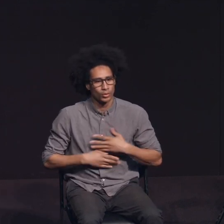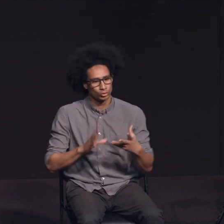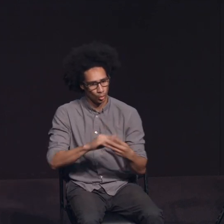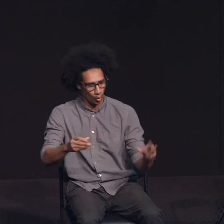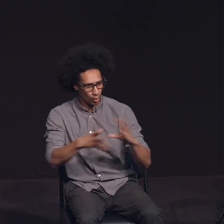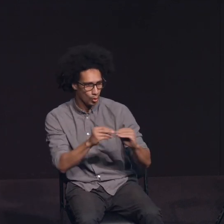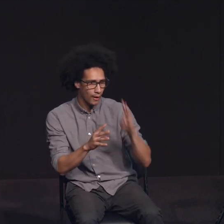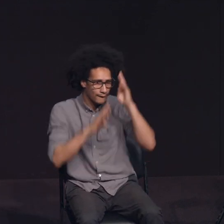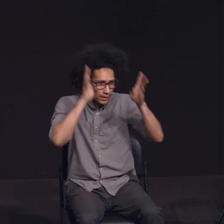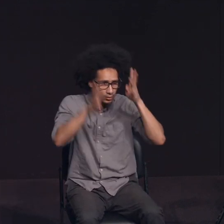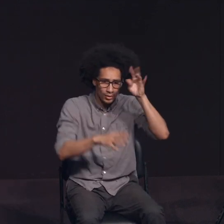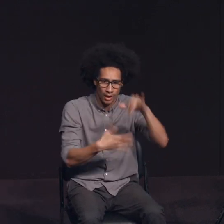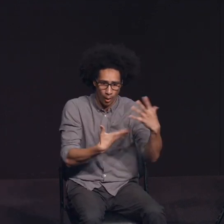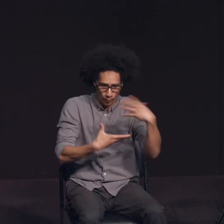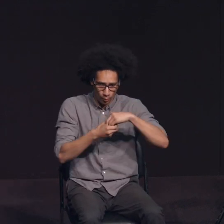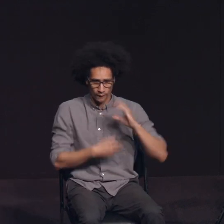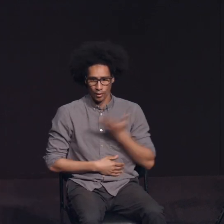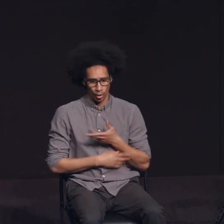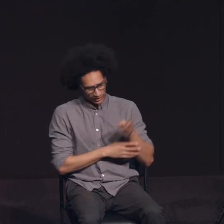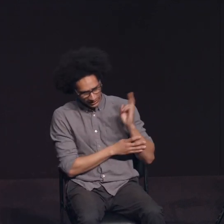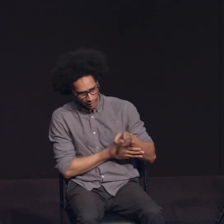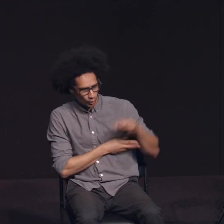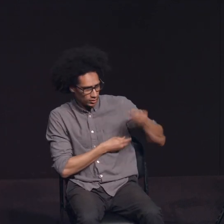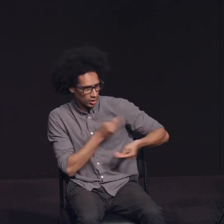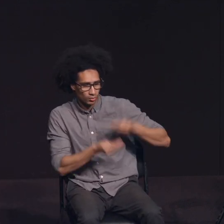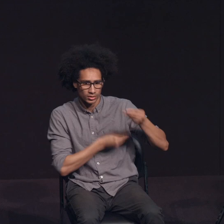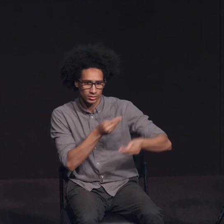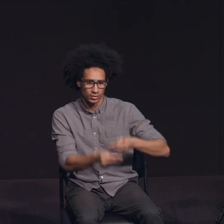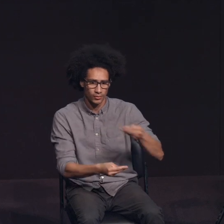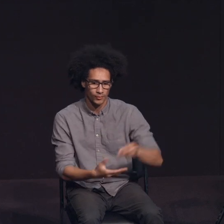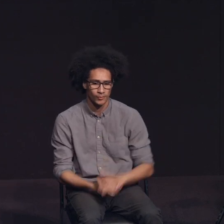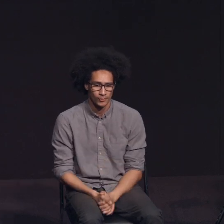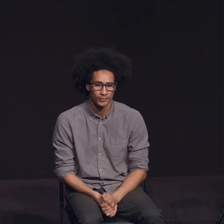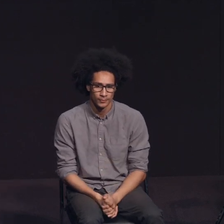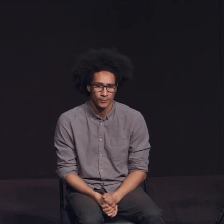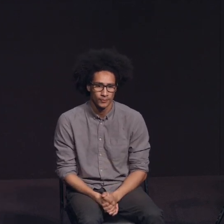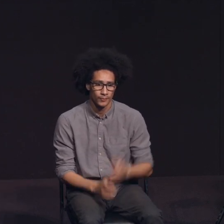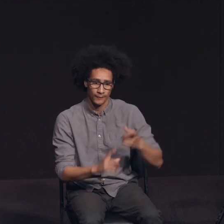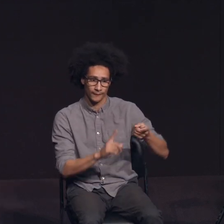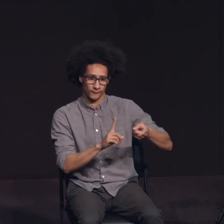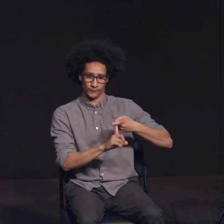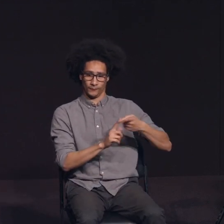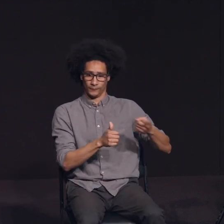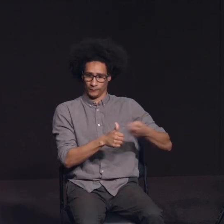a part of our heritage dating back to the first stories told by human beings.